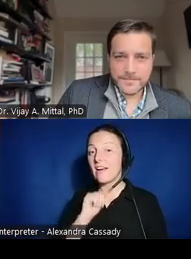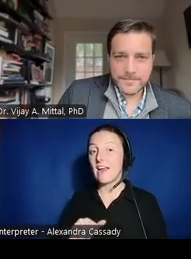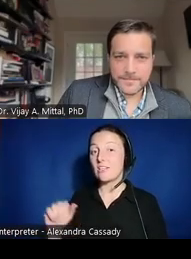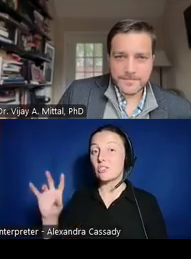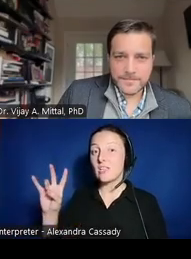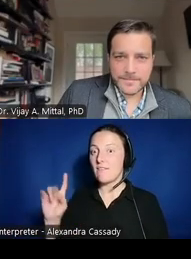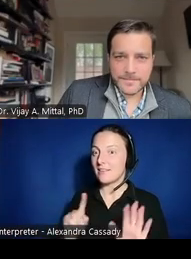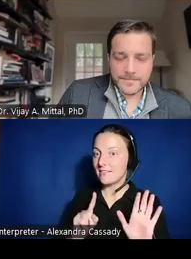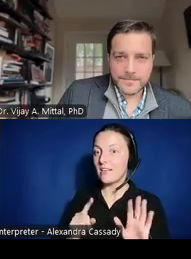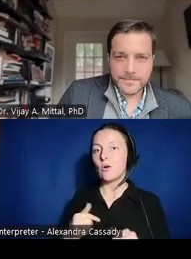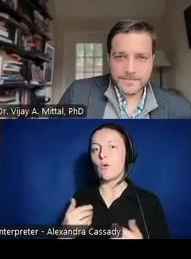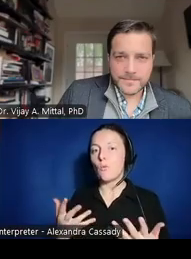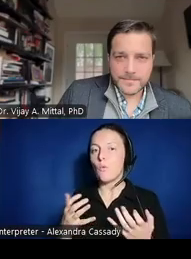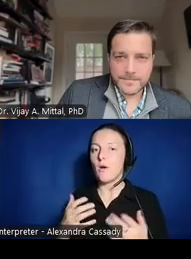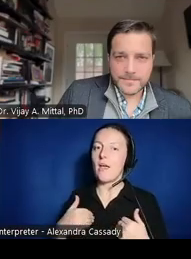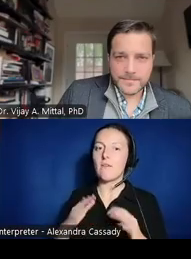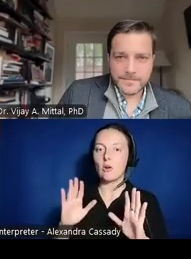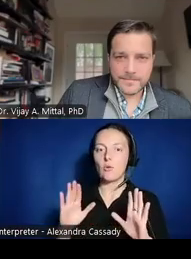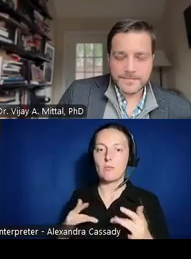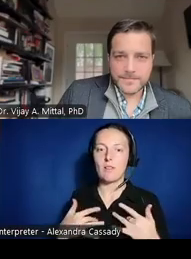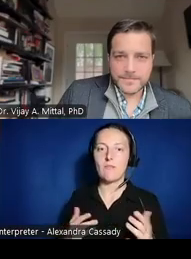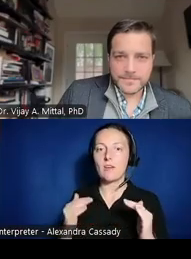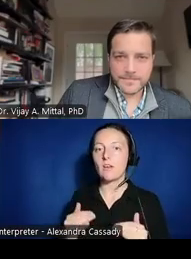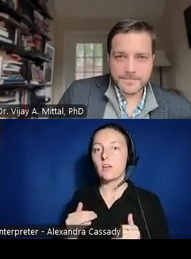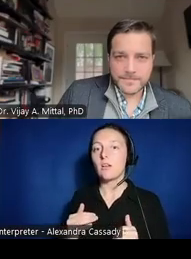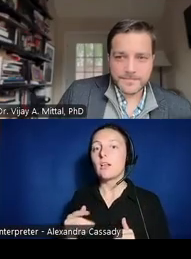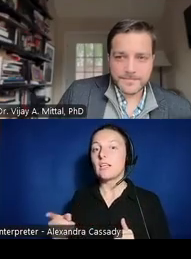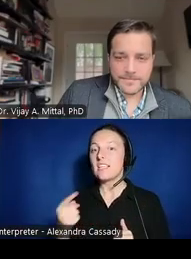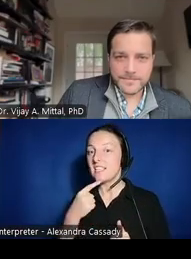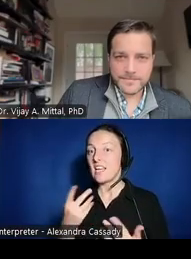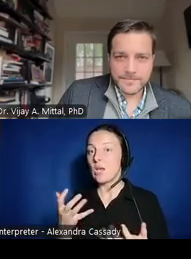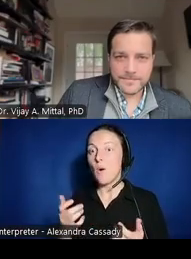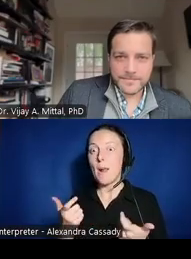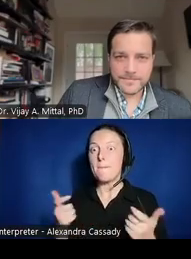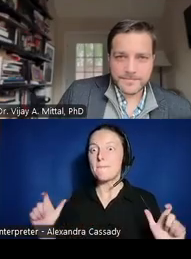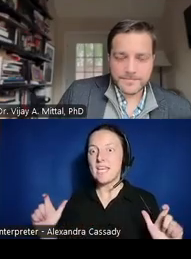I had originally asked him what he wanted, he said a big chocolate cake. He also said that he wanted